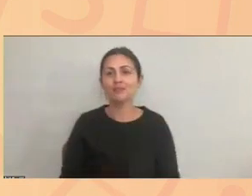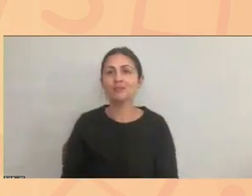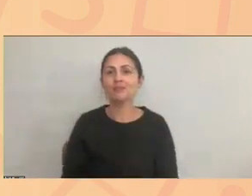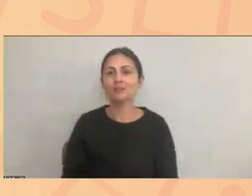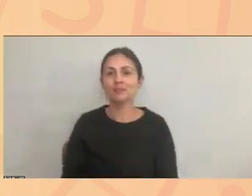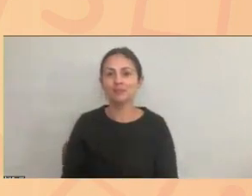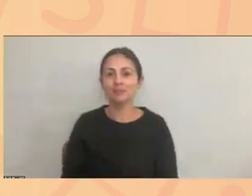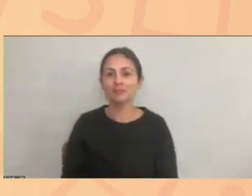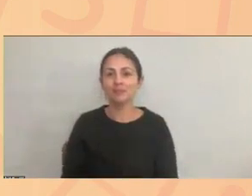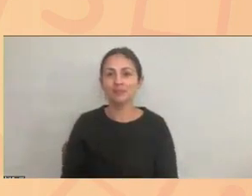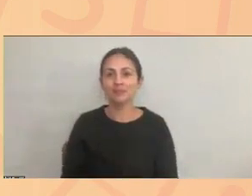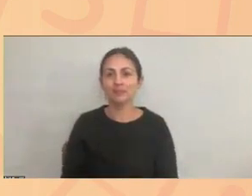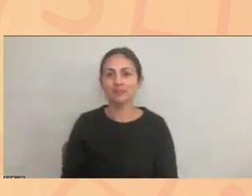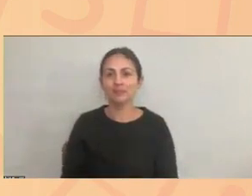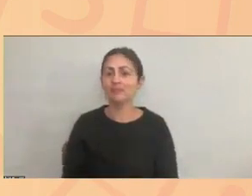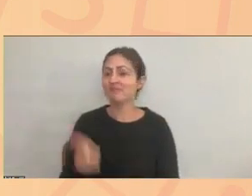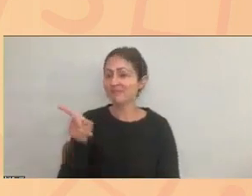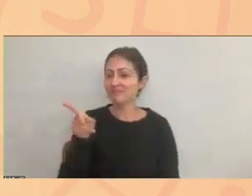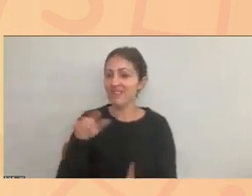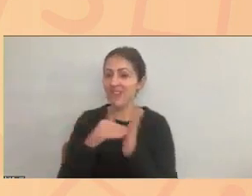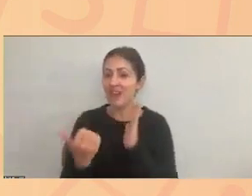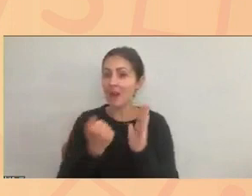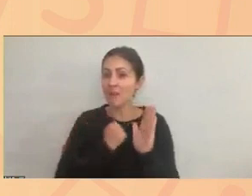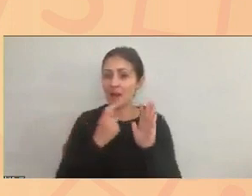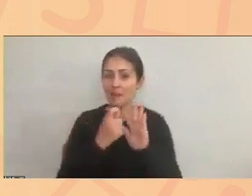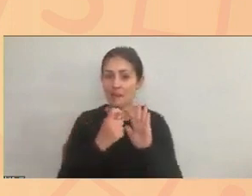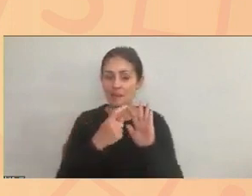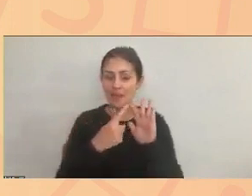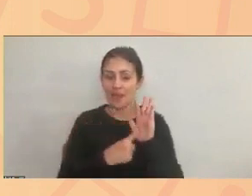That's my Pelican song, (UNKNOWN). It's a counting song.